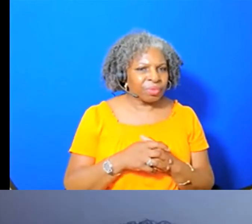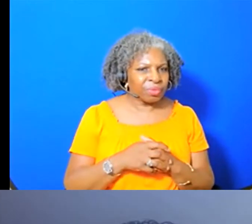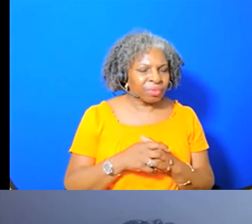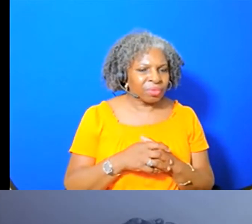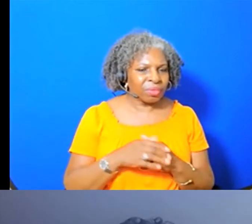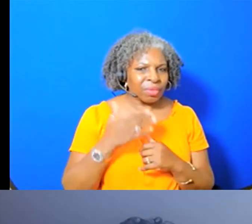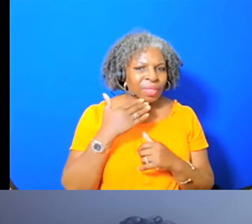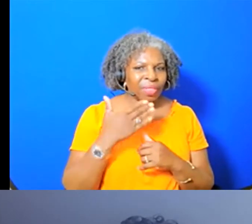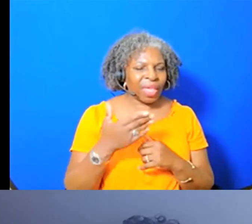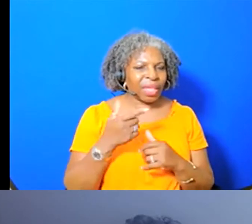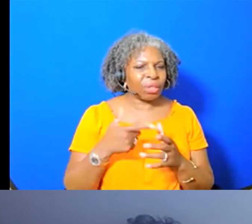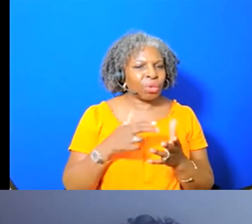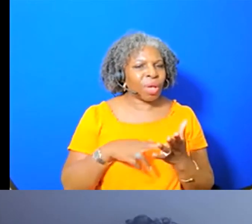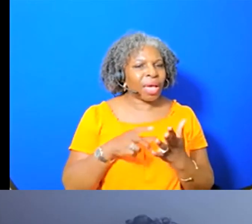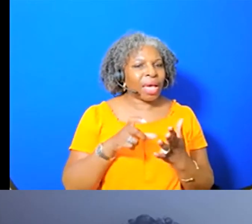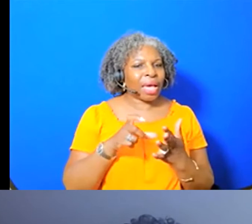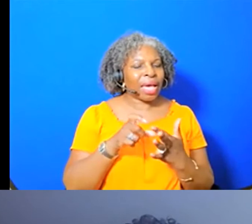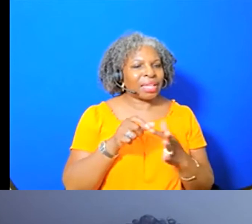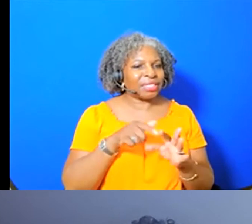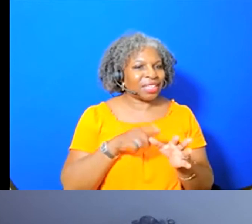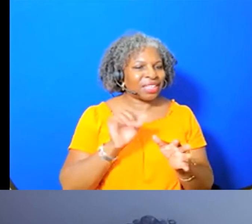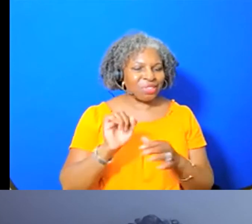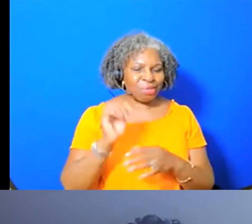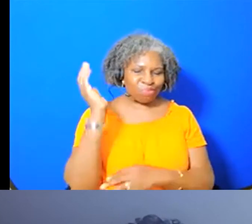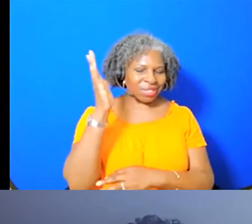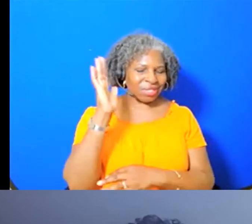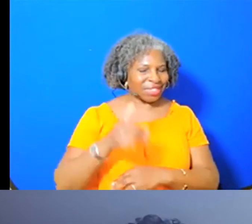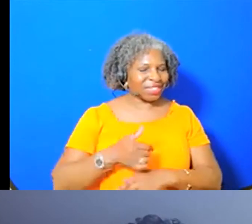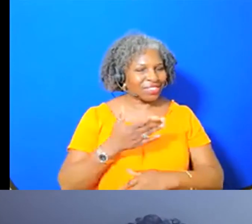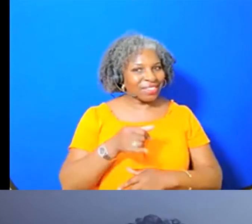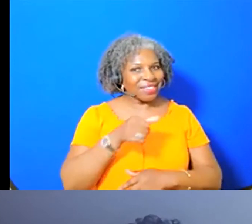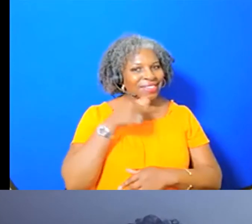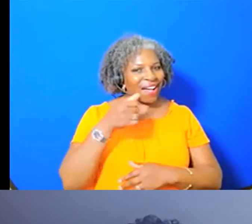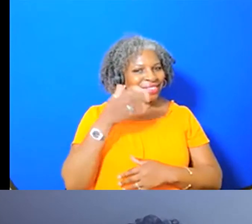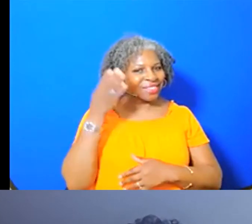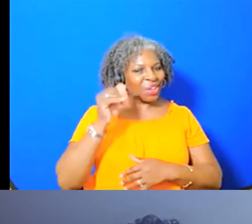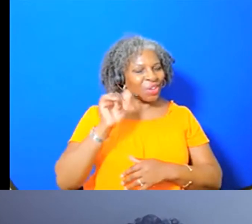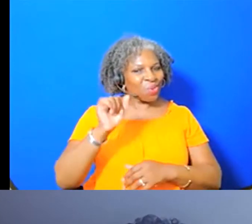Andy, for your presentation. It’s so nice to learn about your work. Um,